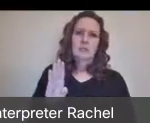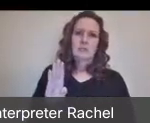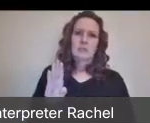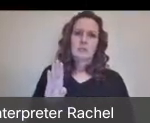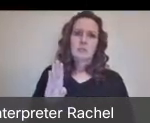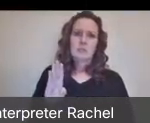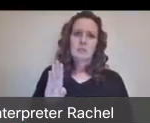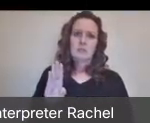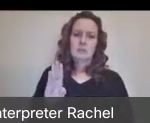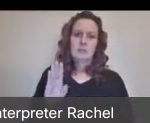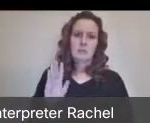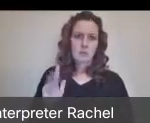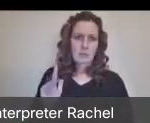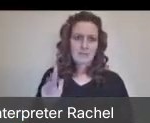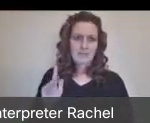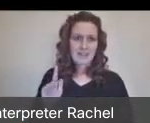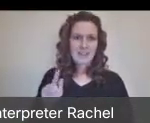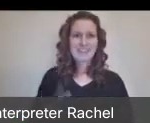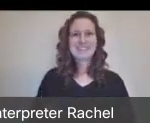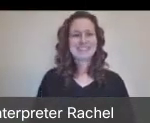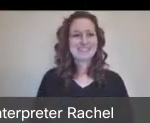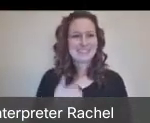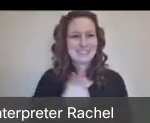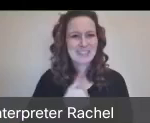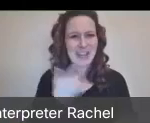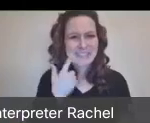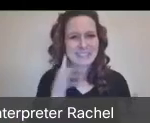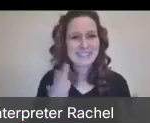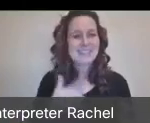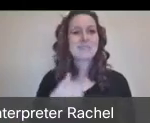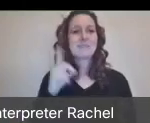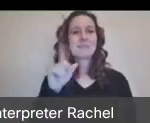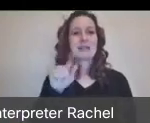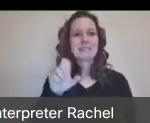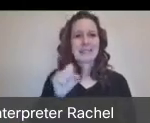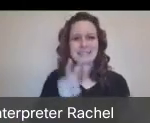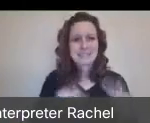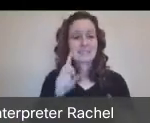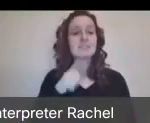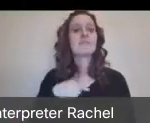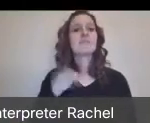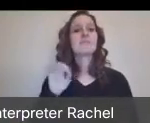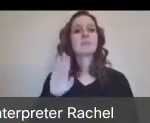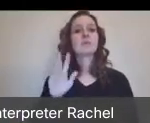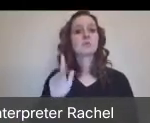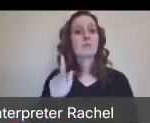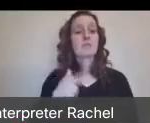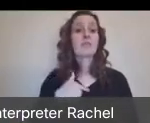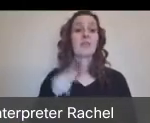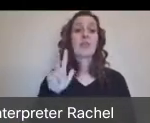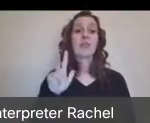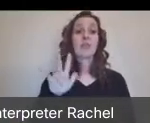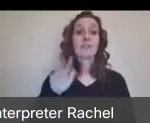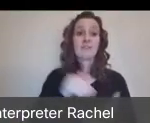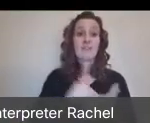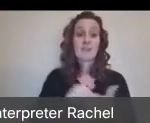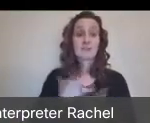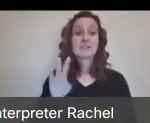25th, sorry I've got my dates wrong here, ending the 25th, 35,718 Montgomery County